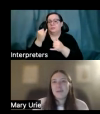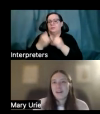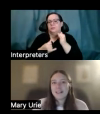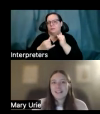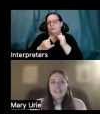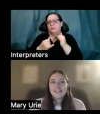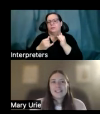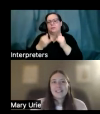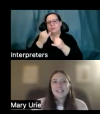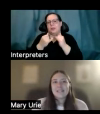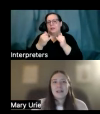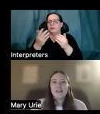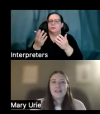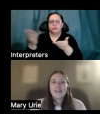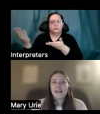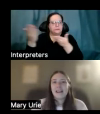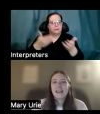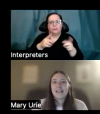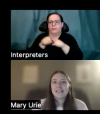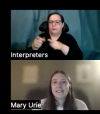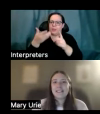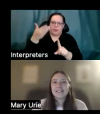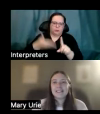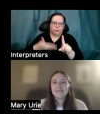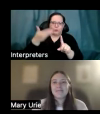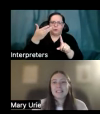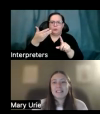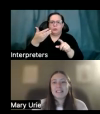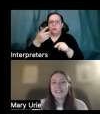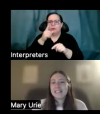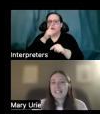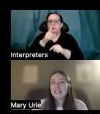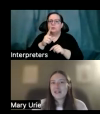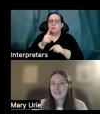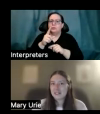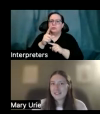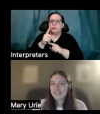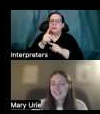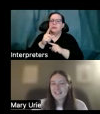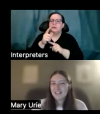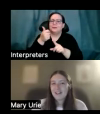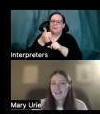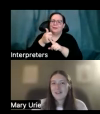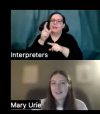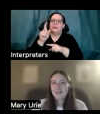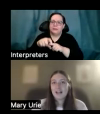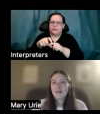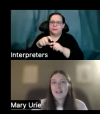you are. They need to get to know you. So when you're coming